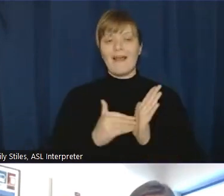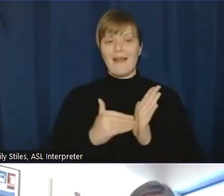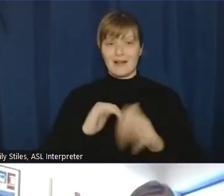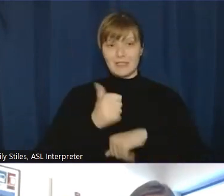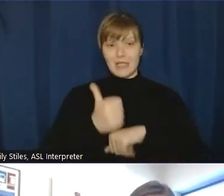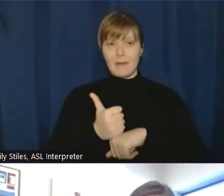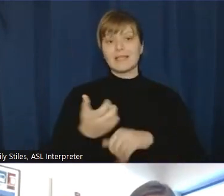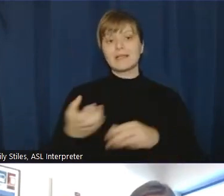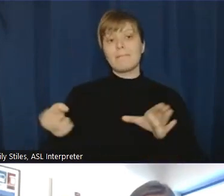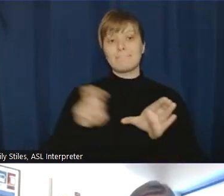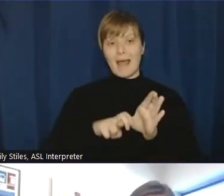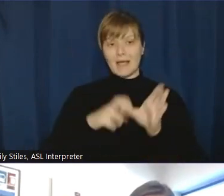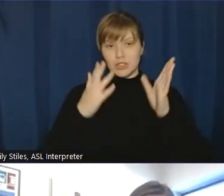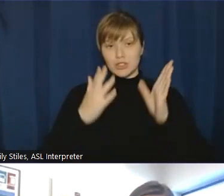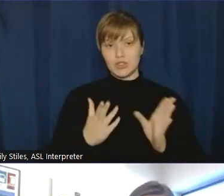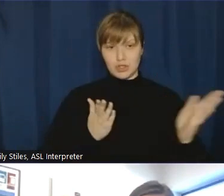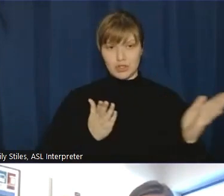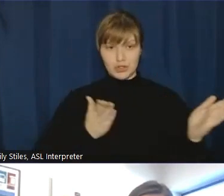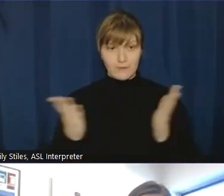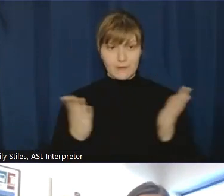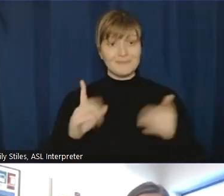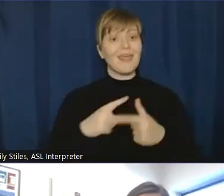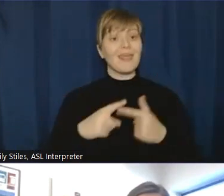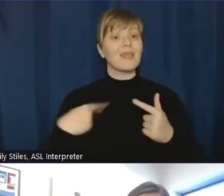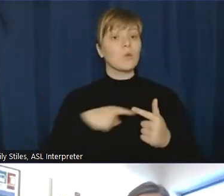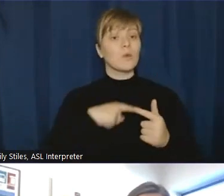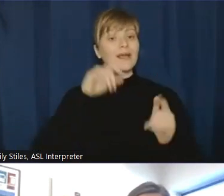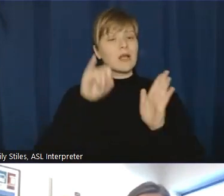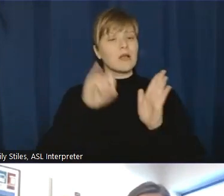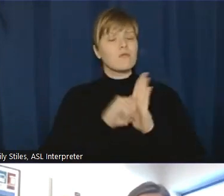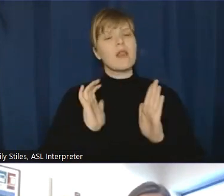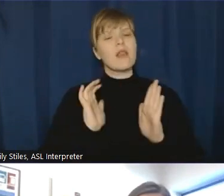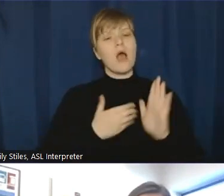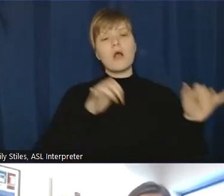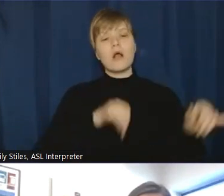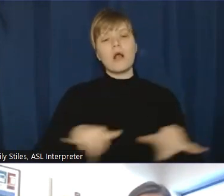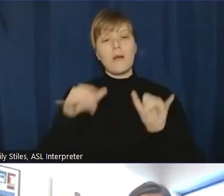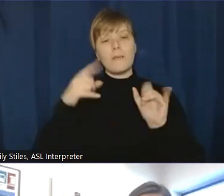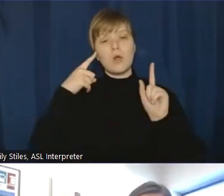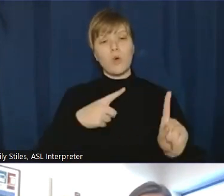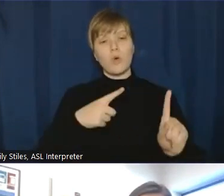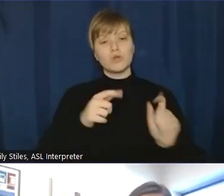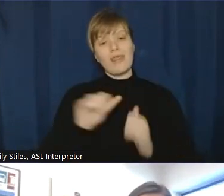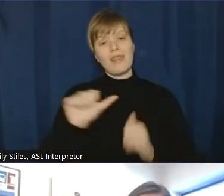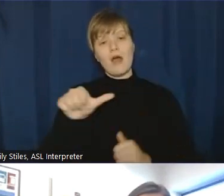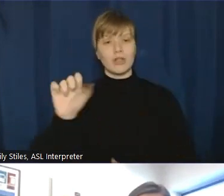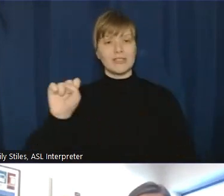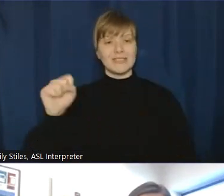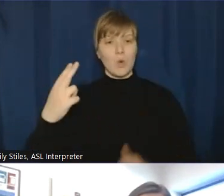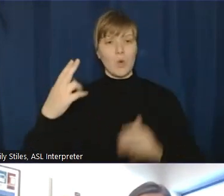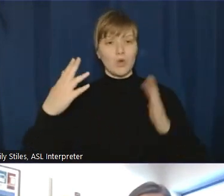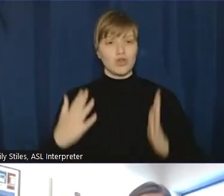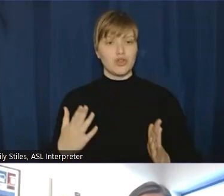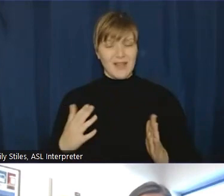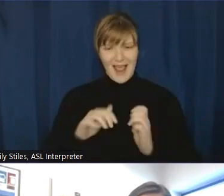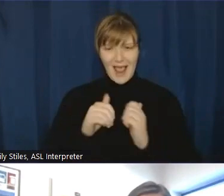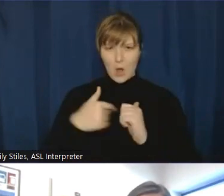Then we had to identify what our common goals could be with the other stakeholders. How can we add value to what you are doing?